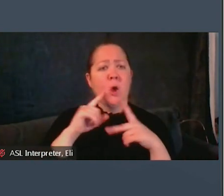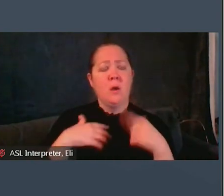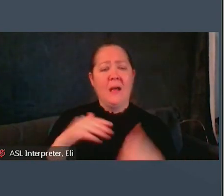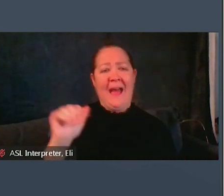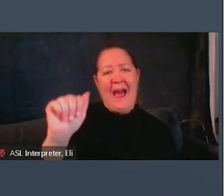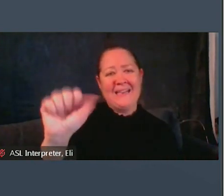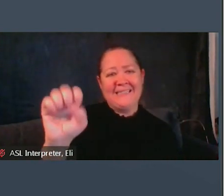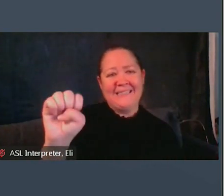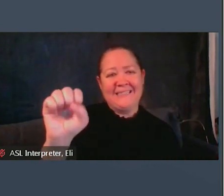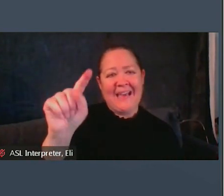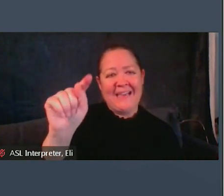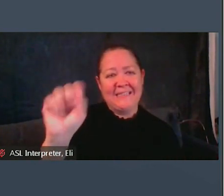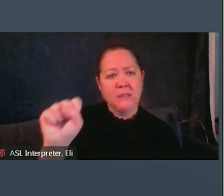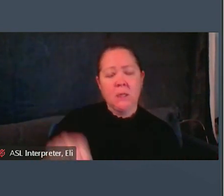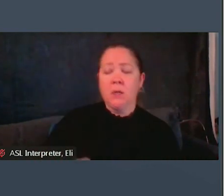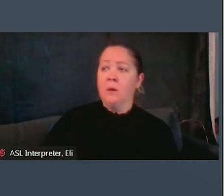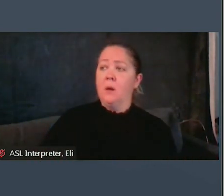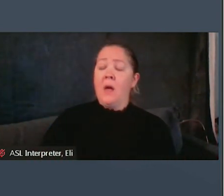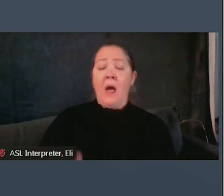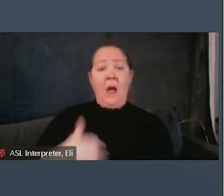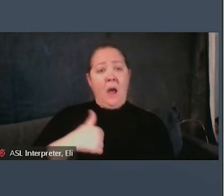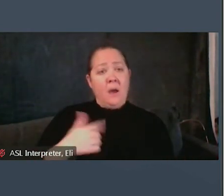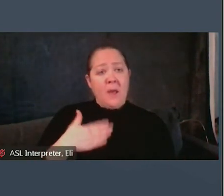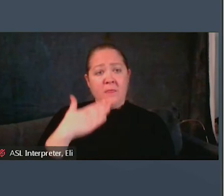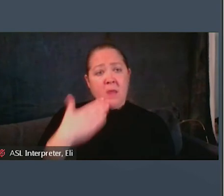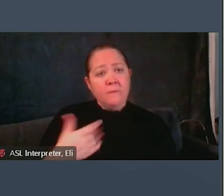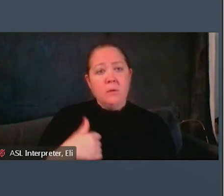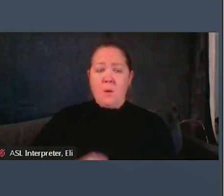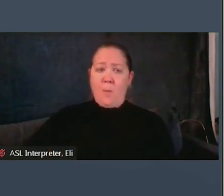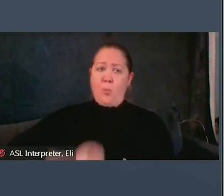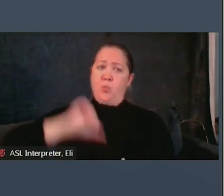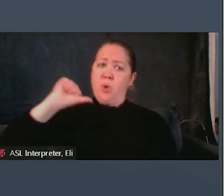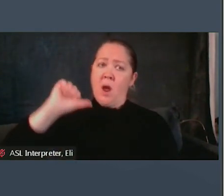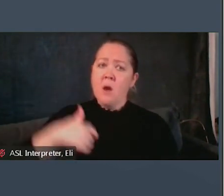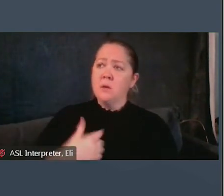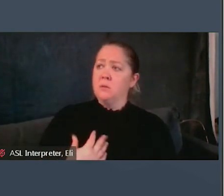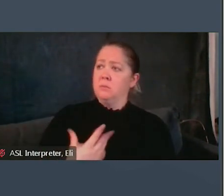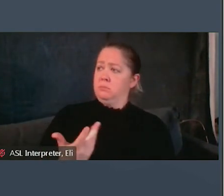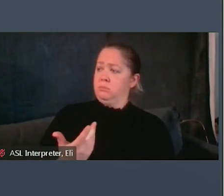And I'm thankful and proud in owning a piece of America in seat pleasant,